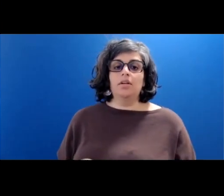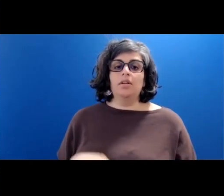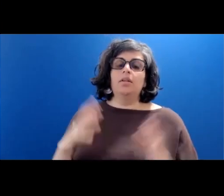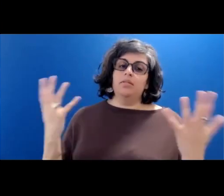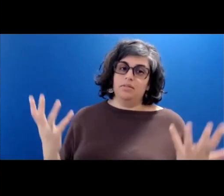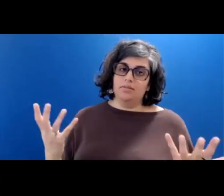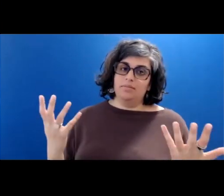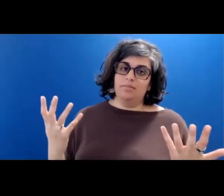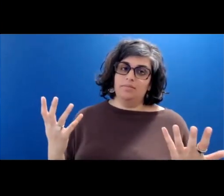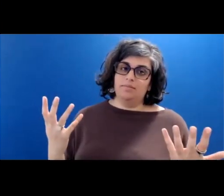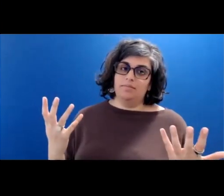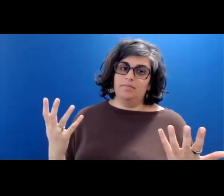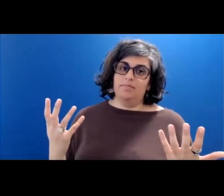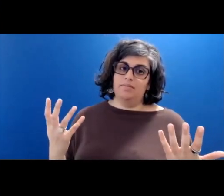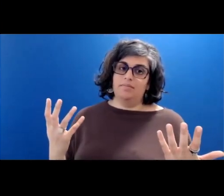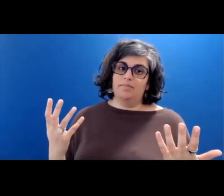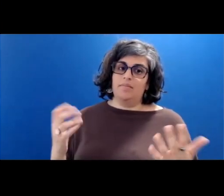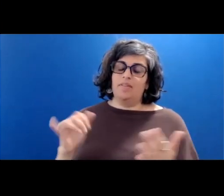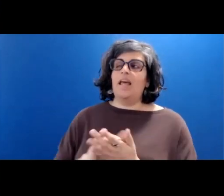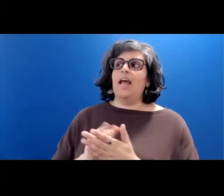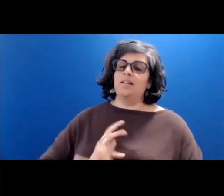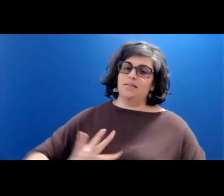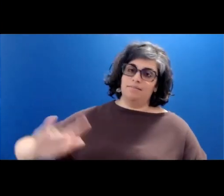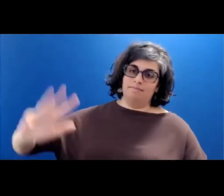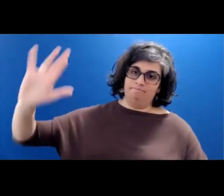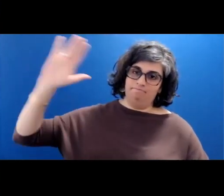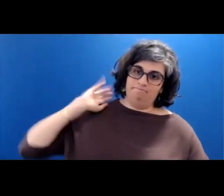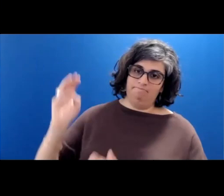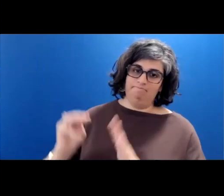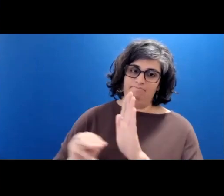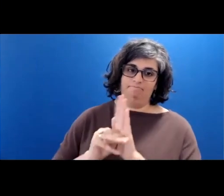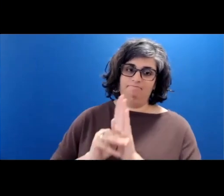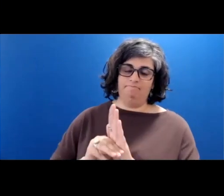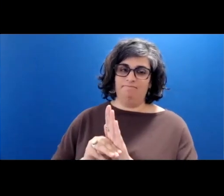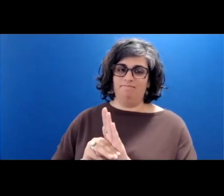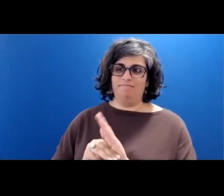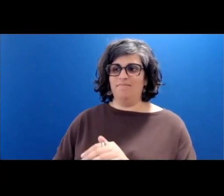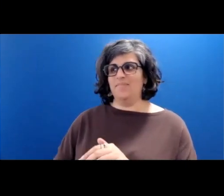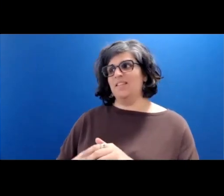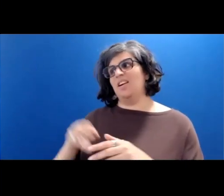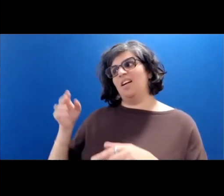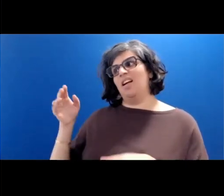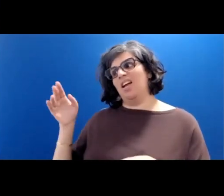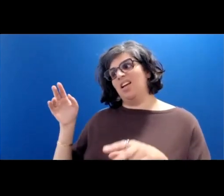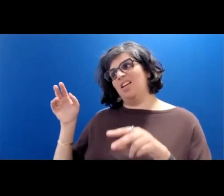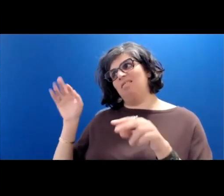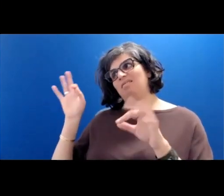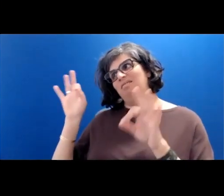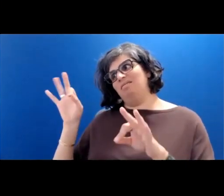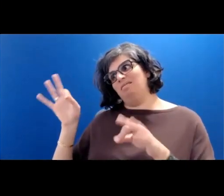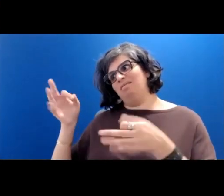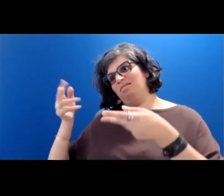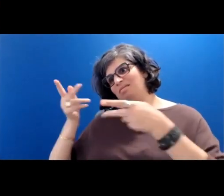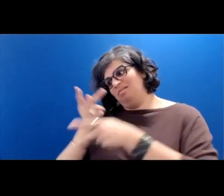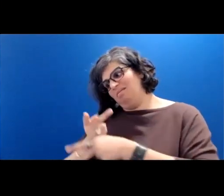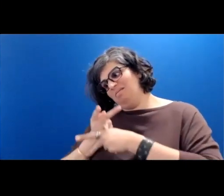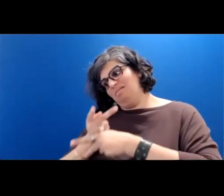It's paternalistic in the sense of we need somebody to see whether or not you are capable of making these decisions